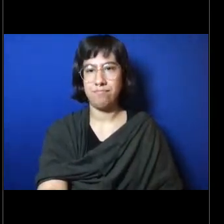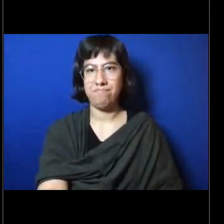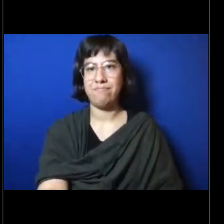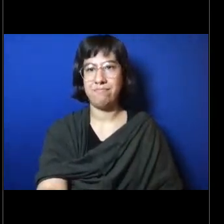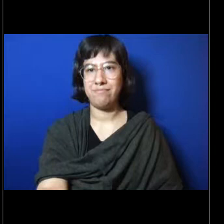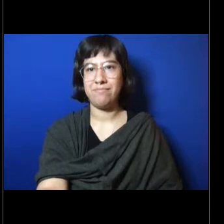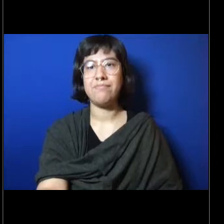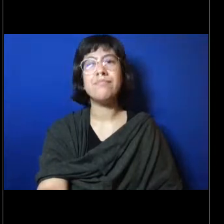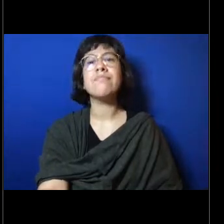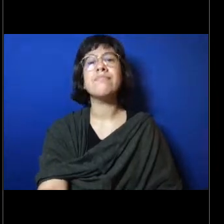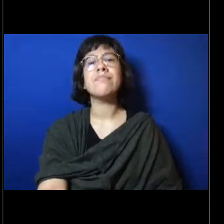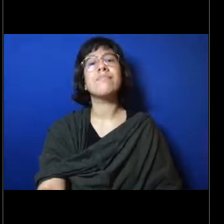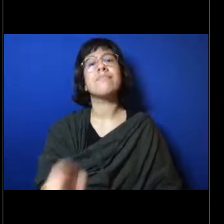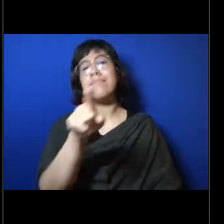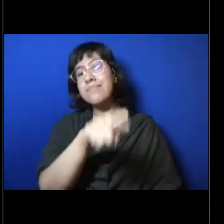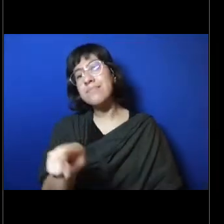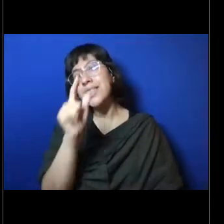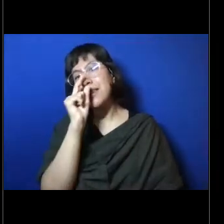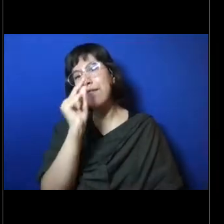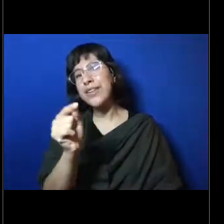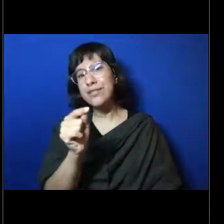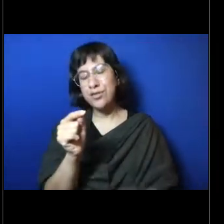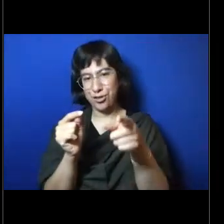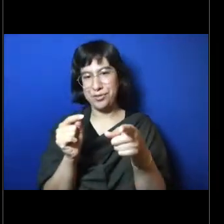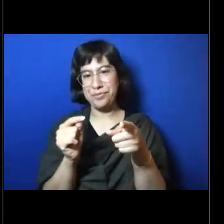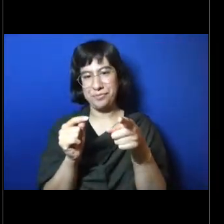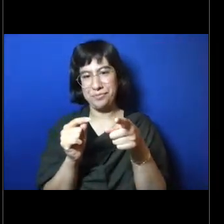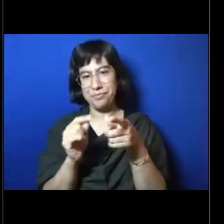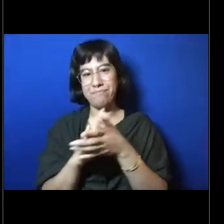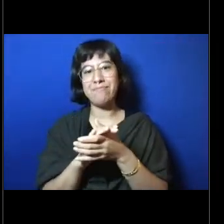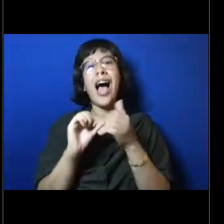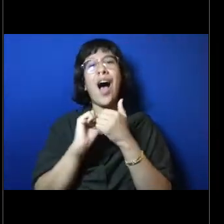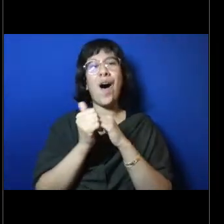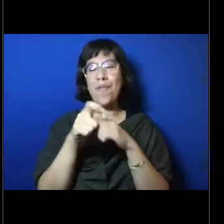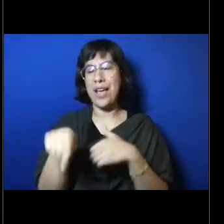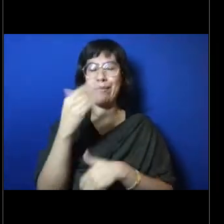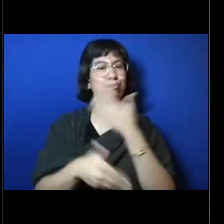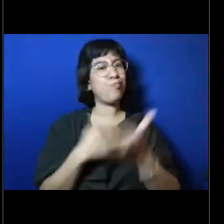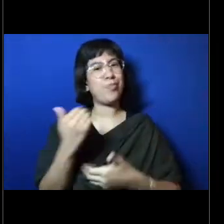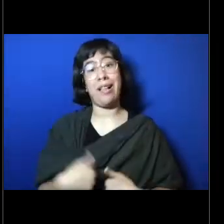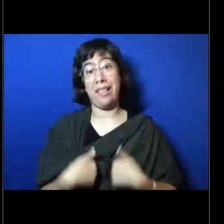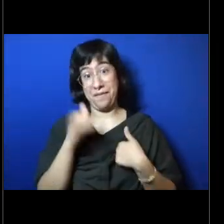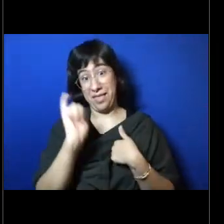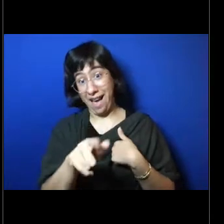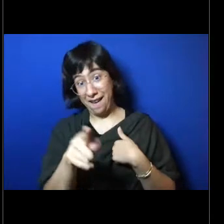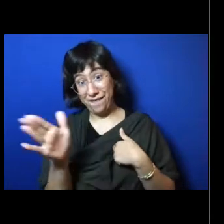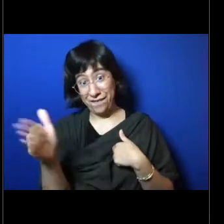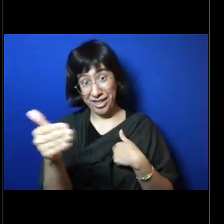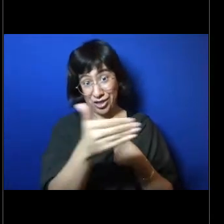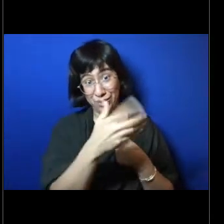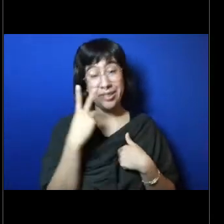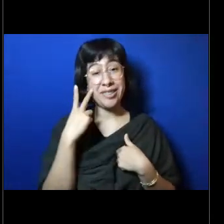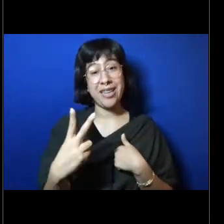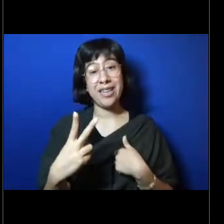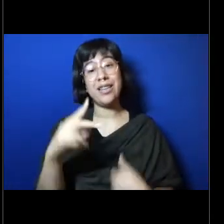that have unique ways of living. This fish here in the foreground is called a torpedo ray.